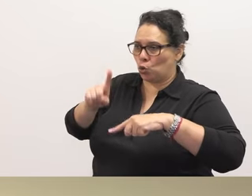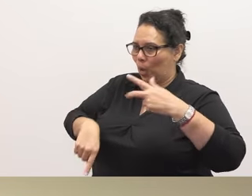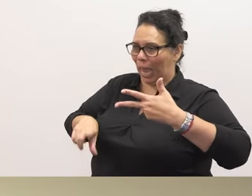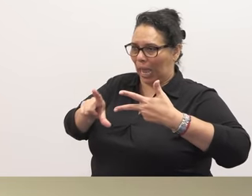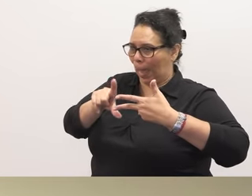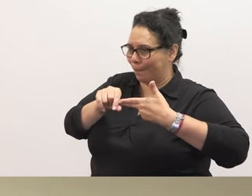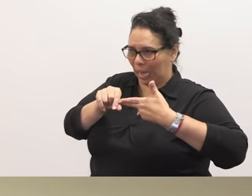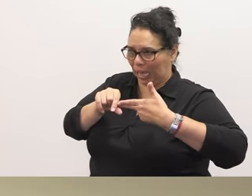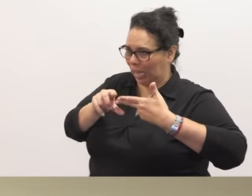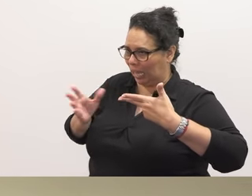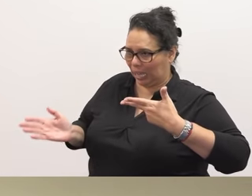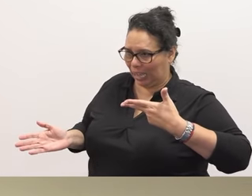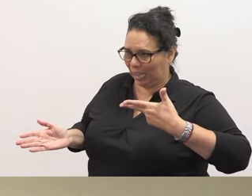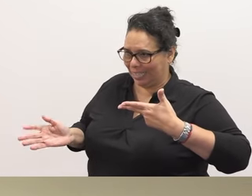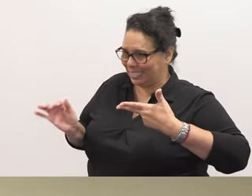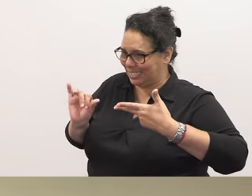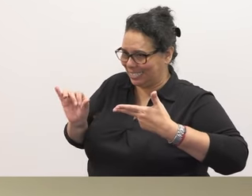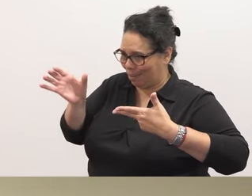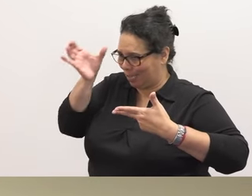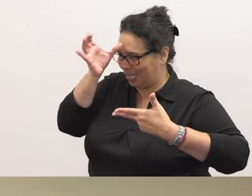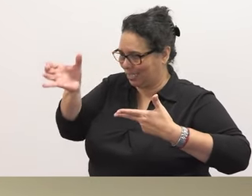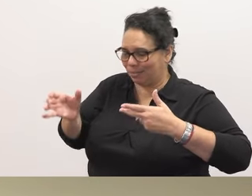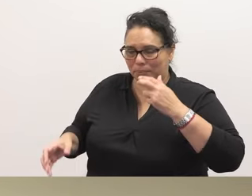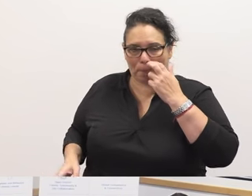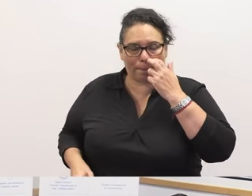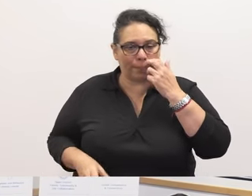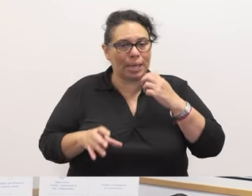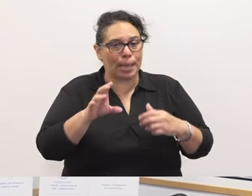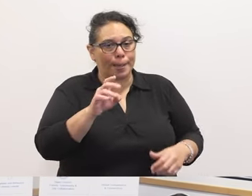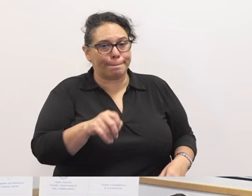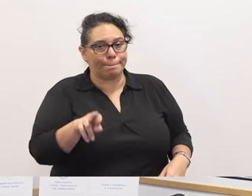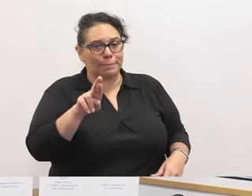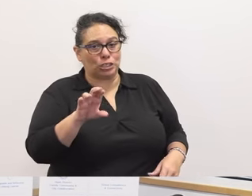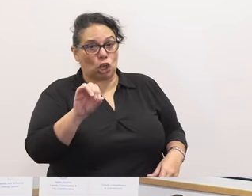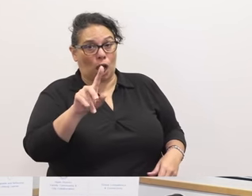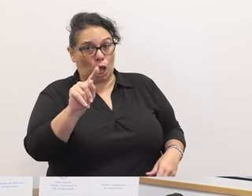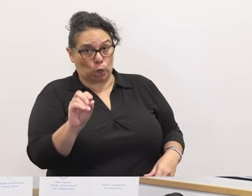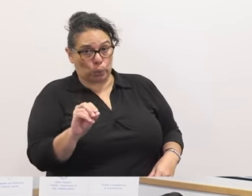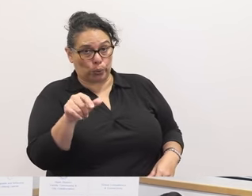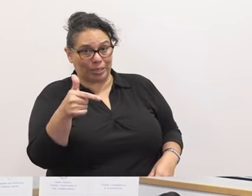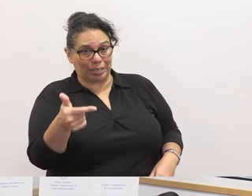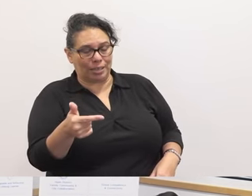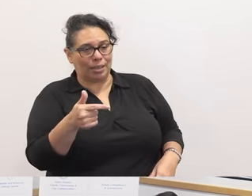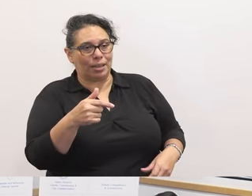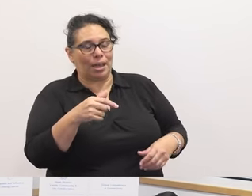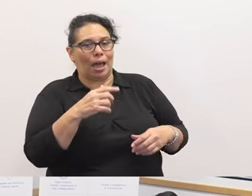[Diana Craighead] Mr. Otto. I'm kind of catatonic about this.